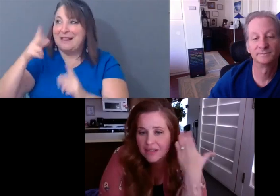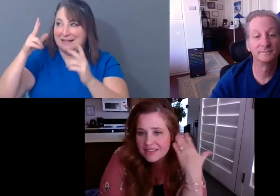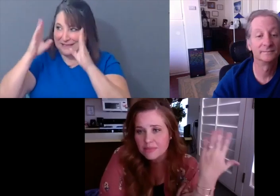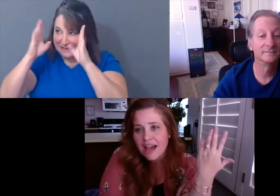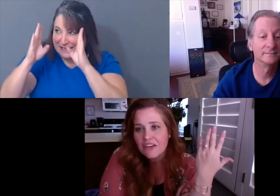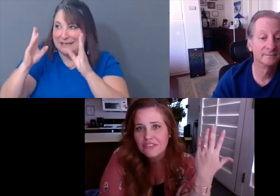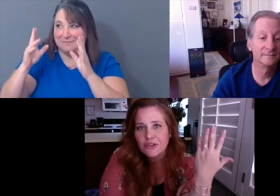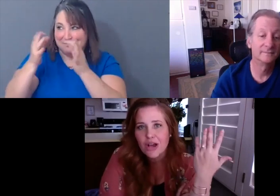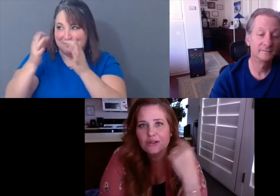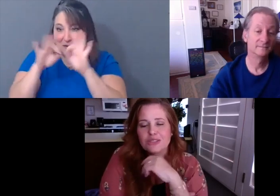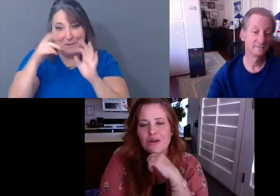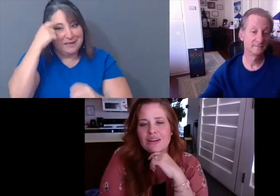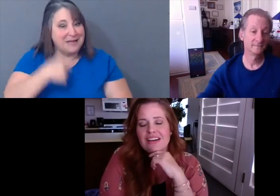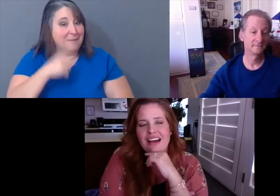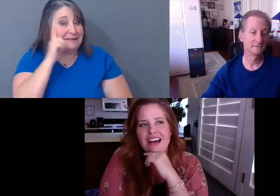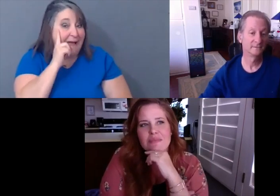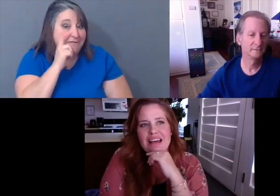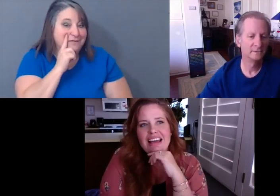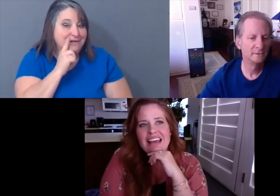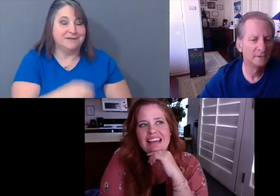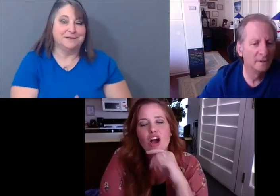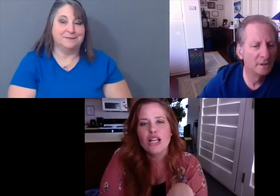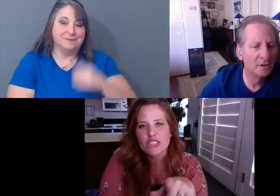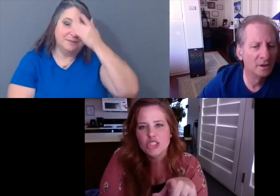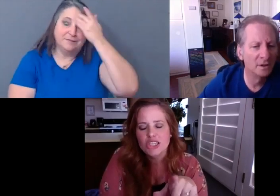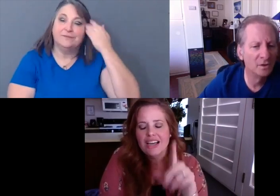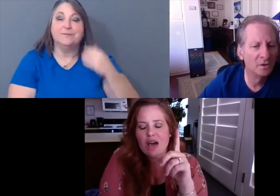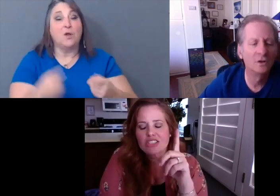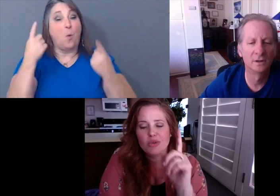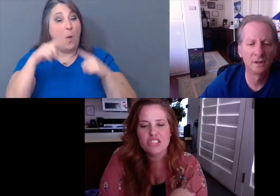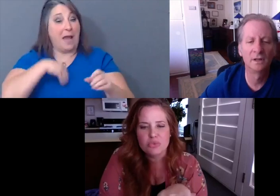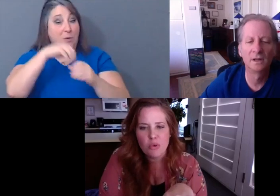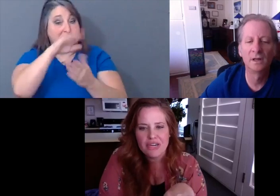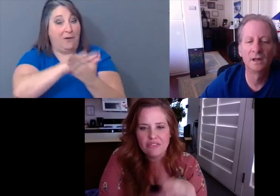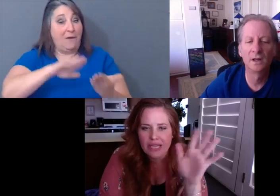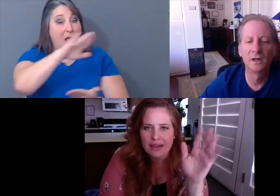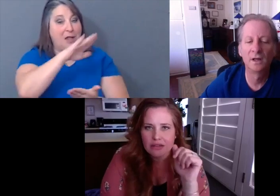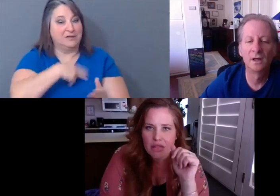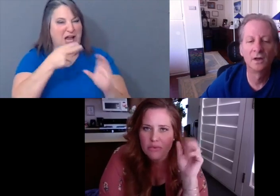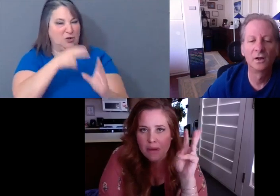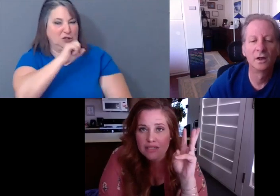Because I'm deaf, you know? So in college I joined a sorority for like three months.